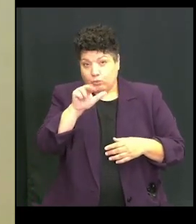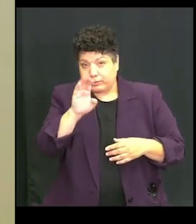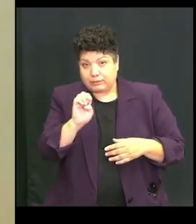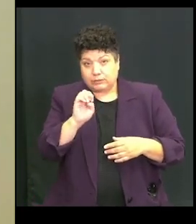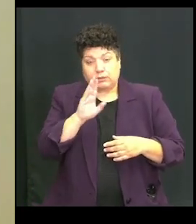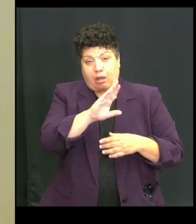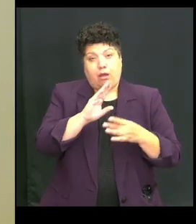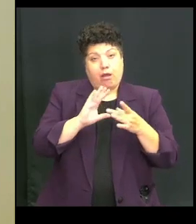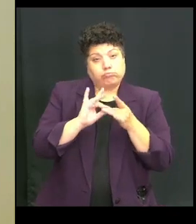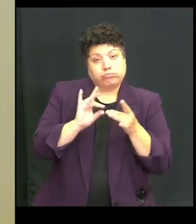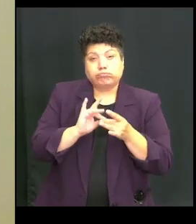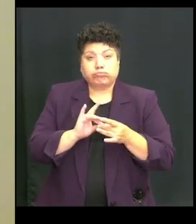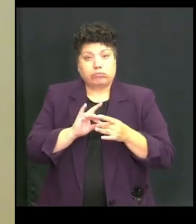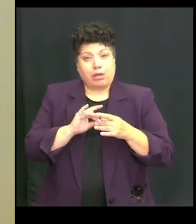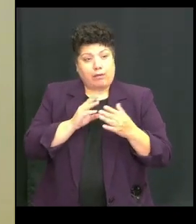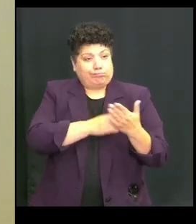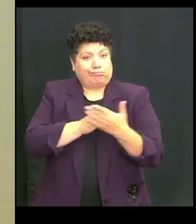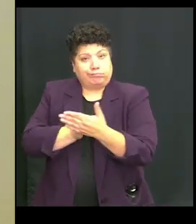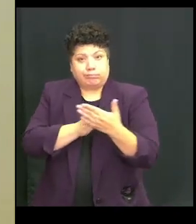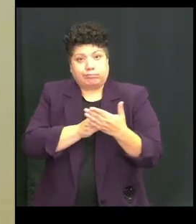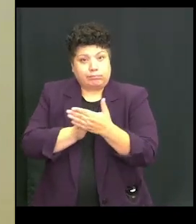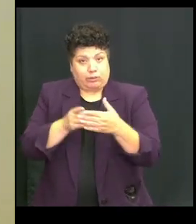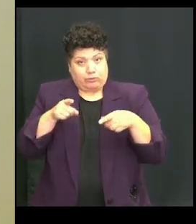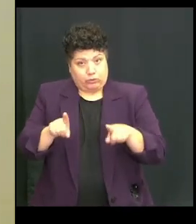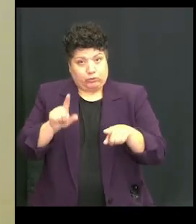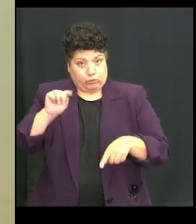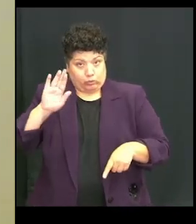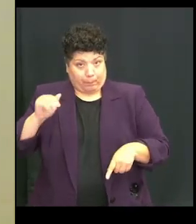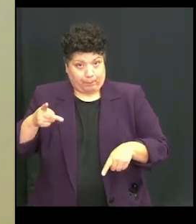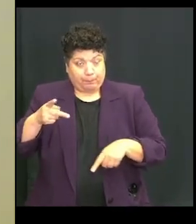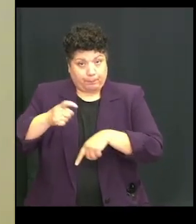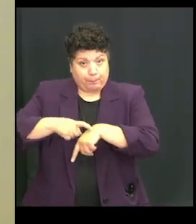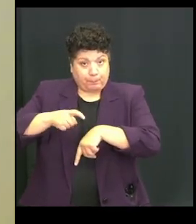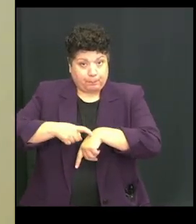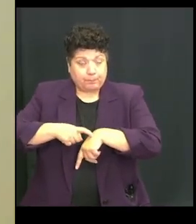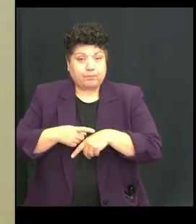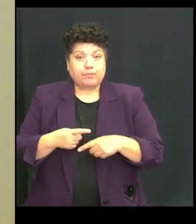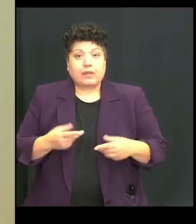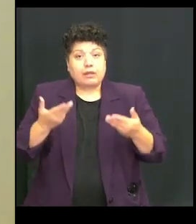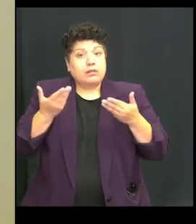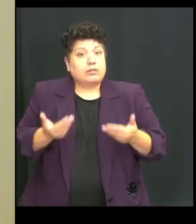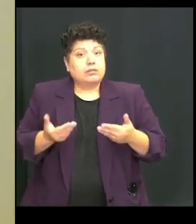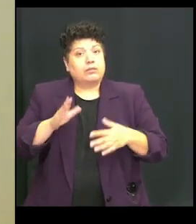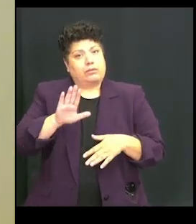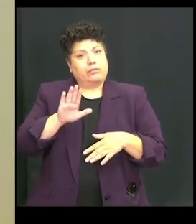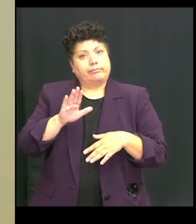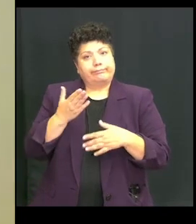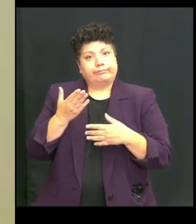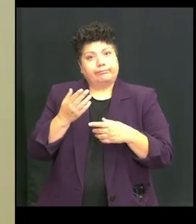that era. But I also think this has resulted in the reframing of all kinds of political conflicts.